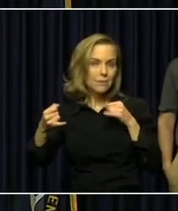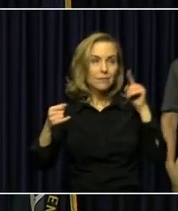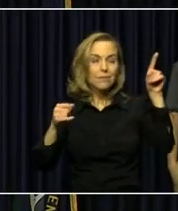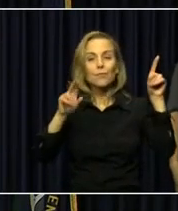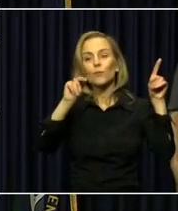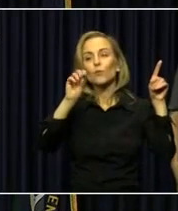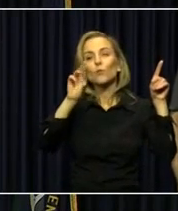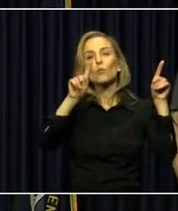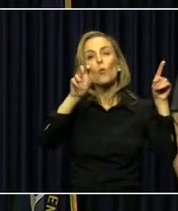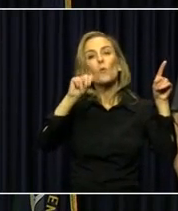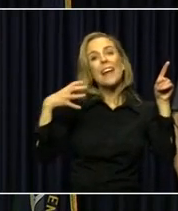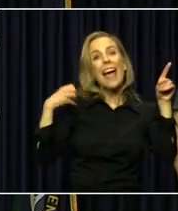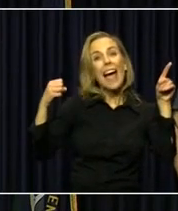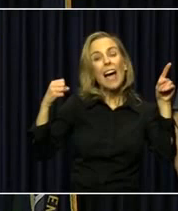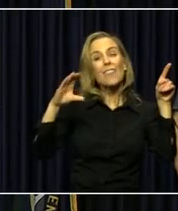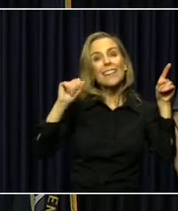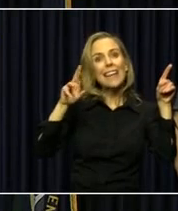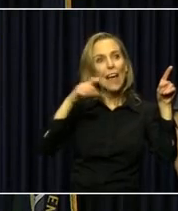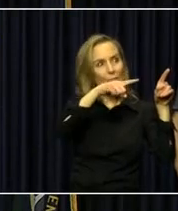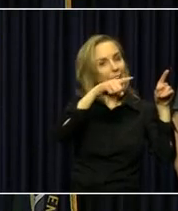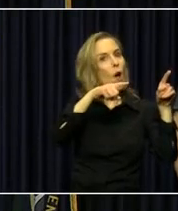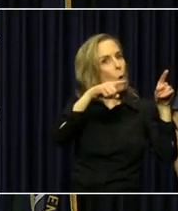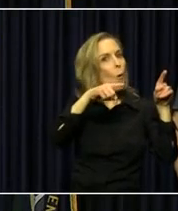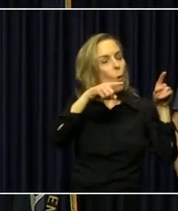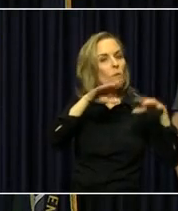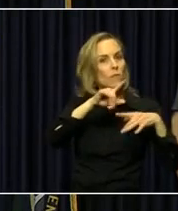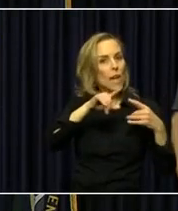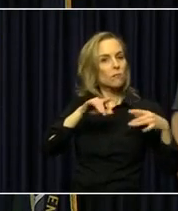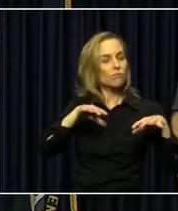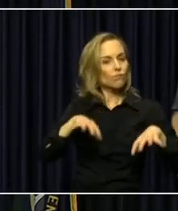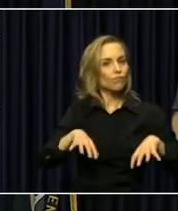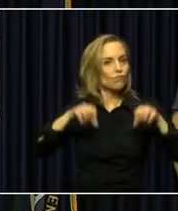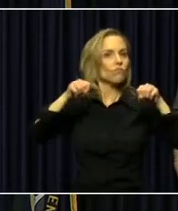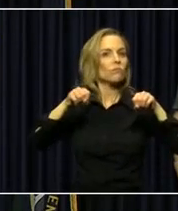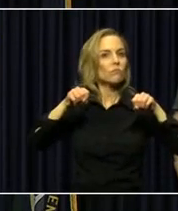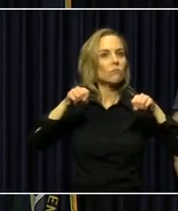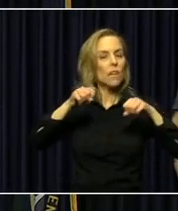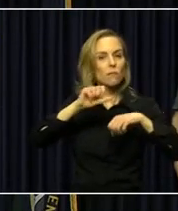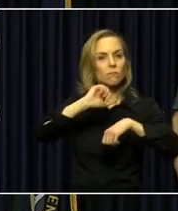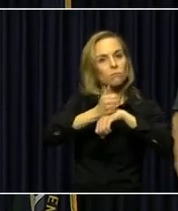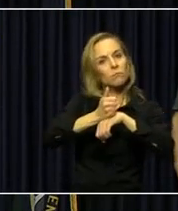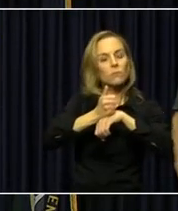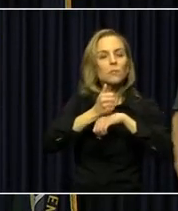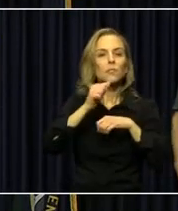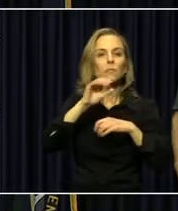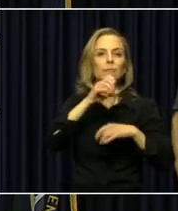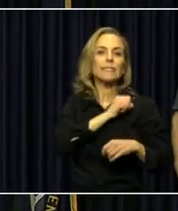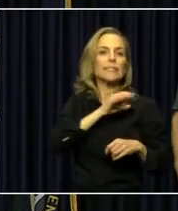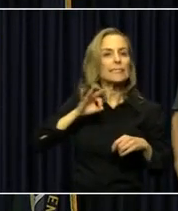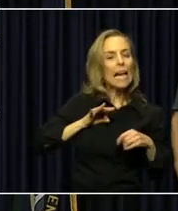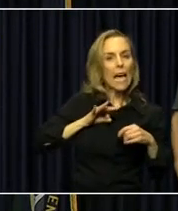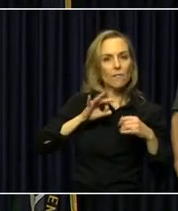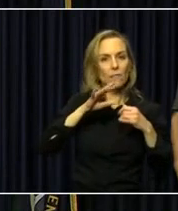IMPORTANT GROUP FOR US. SO AGAIN, THIS TASK FORCE IS HELPING ADVISE US WHEN WE PROVIDE.